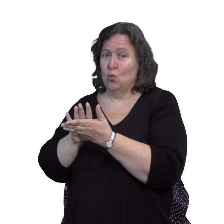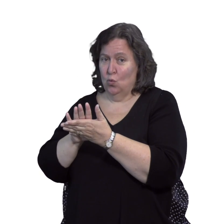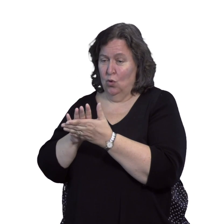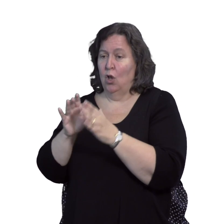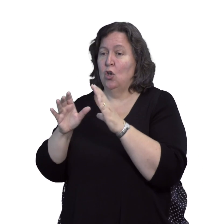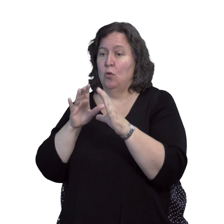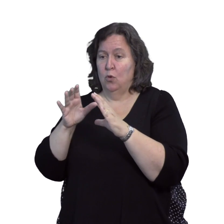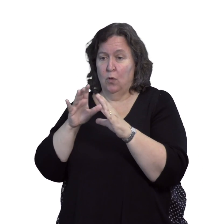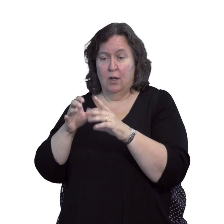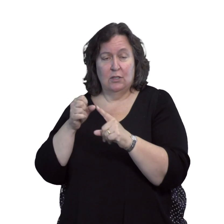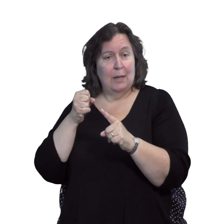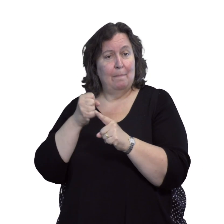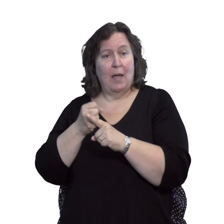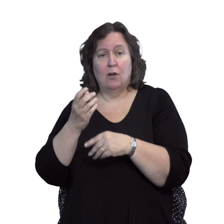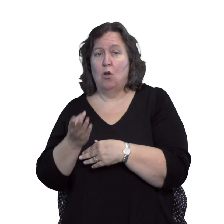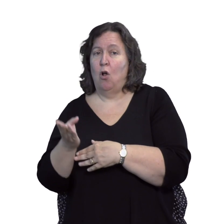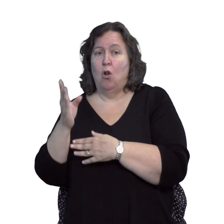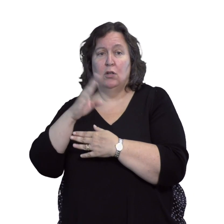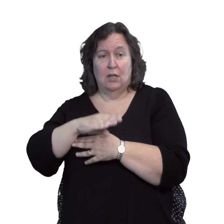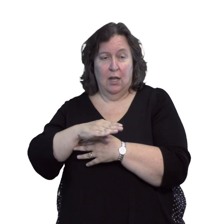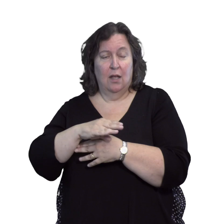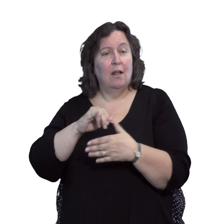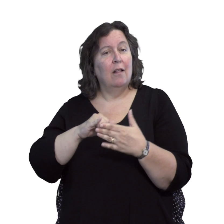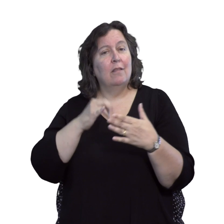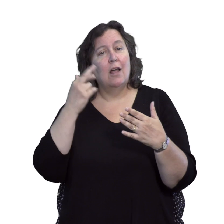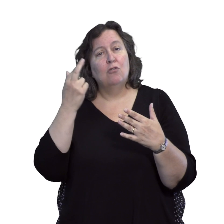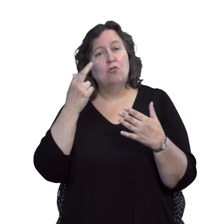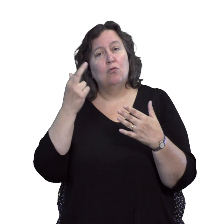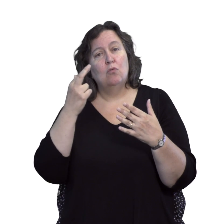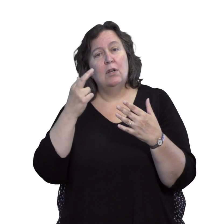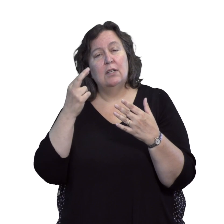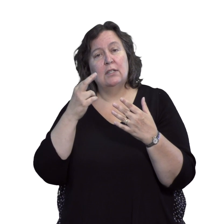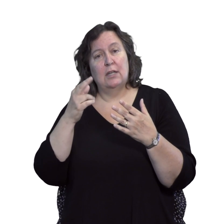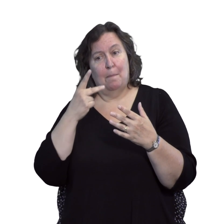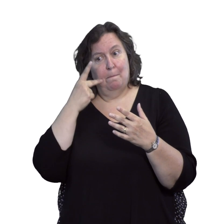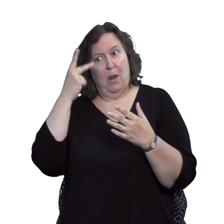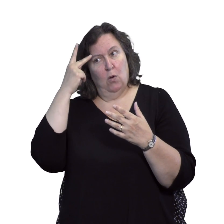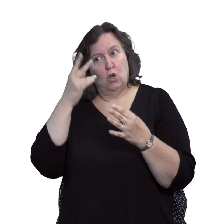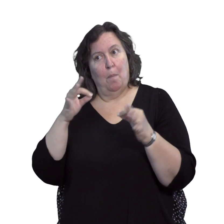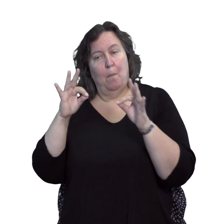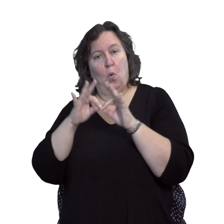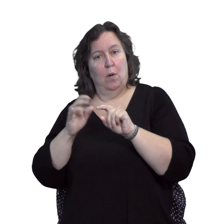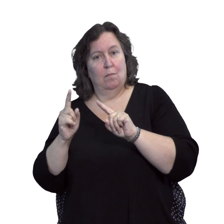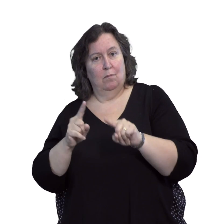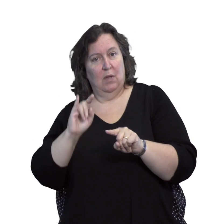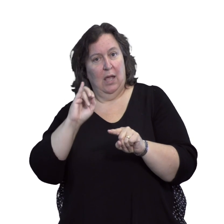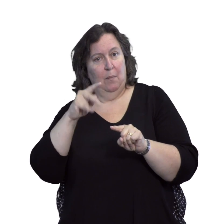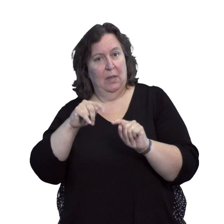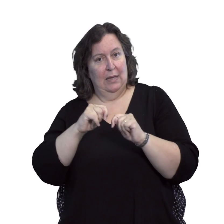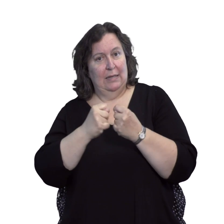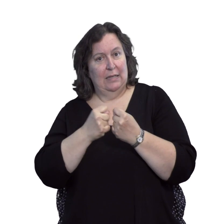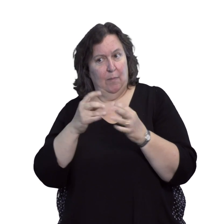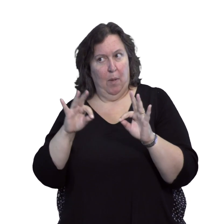throughout the full day. This is why parents are important team members who can share what is working or not working